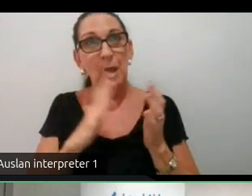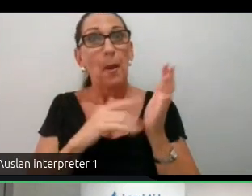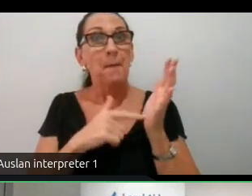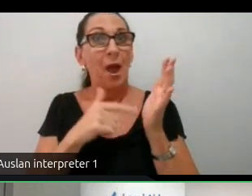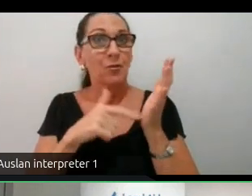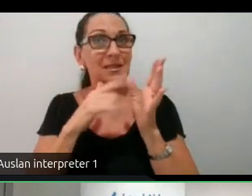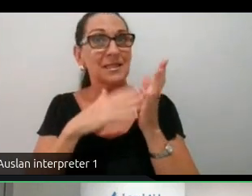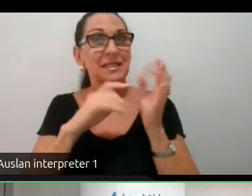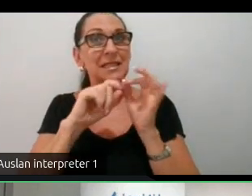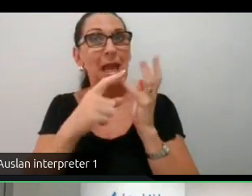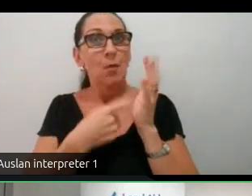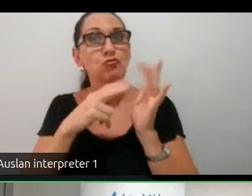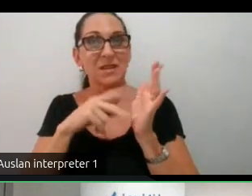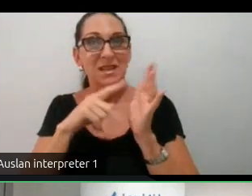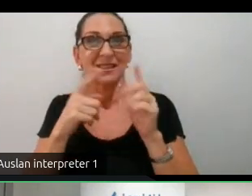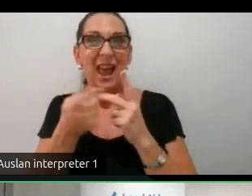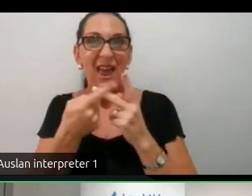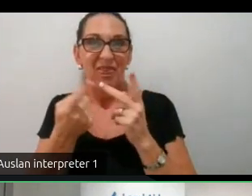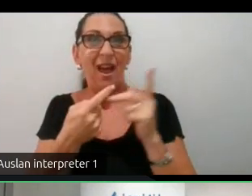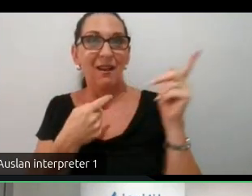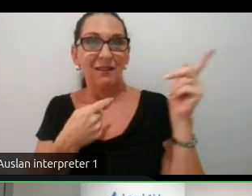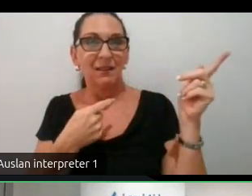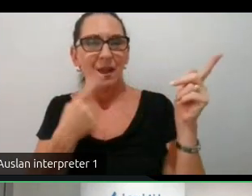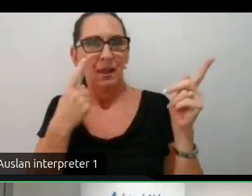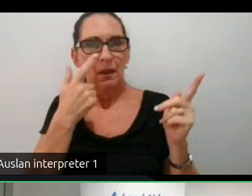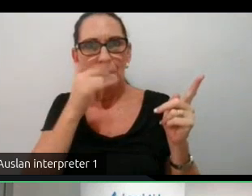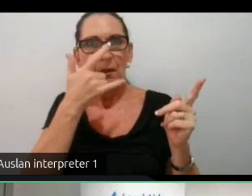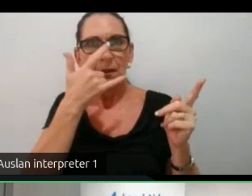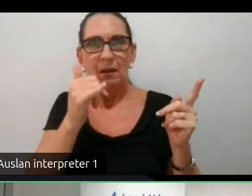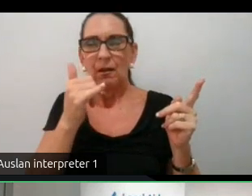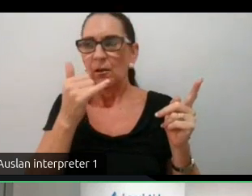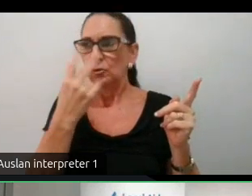Mount Tambourine as an example for people up there I think it's like three or four events in